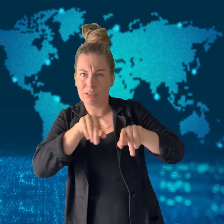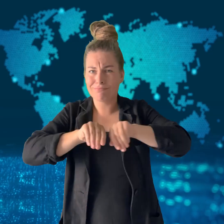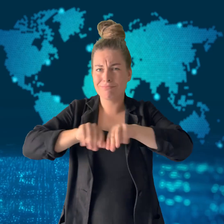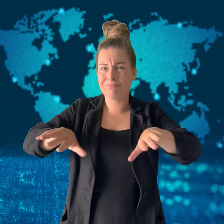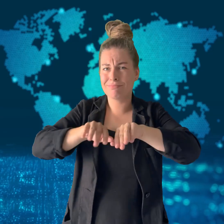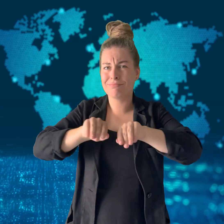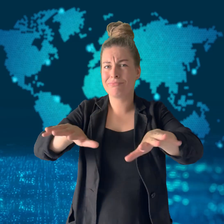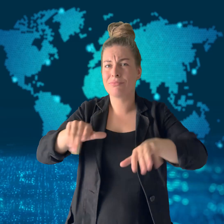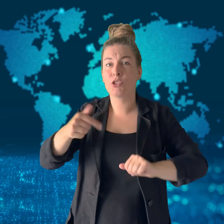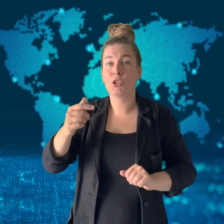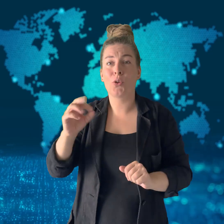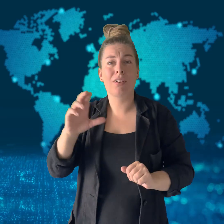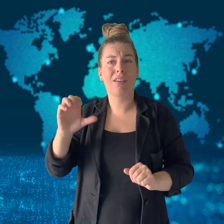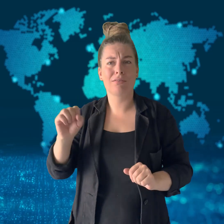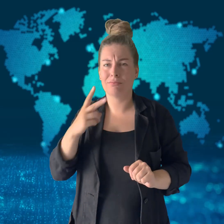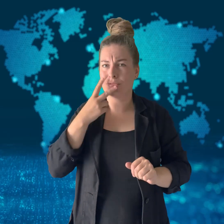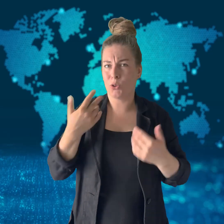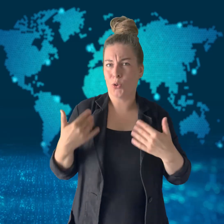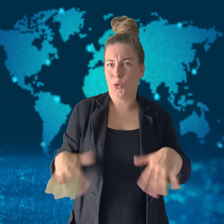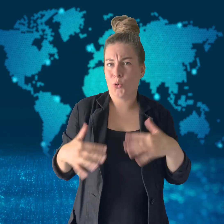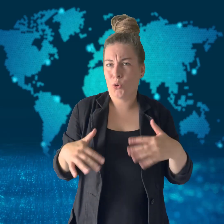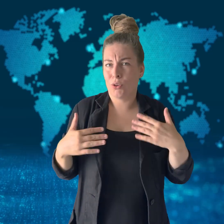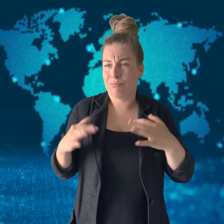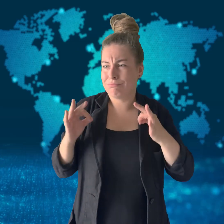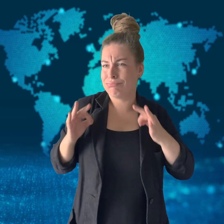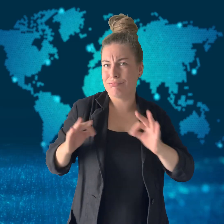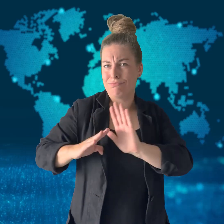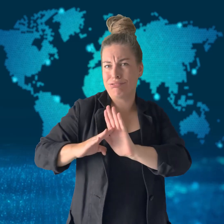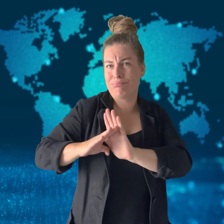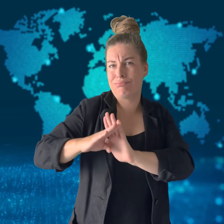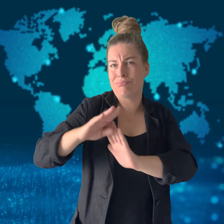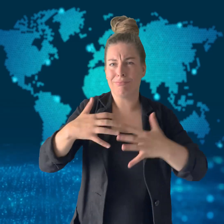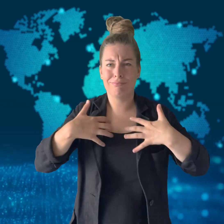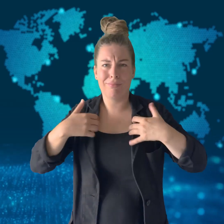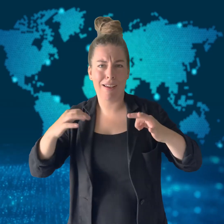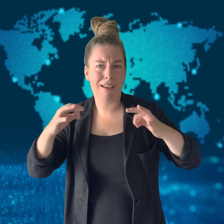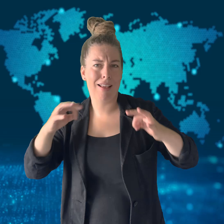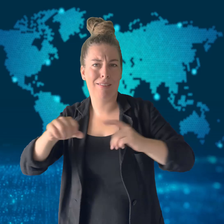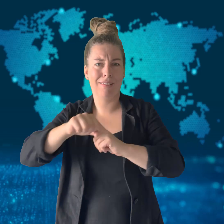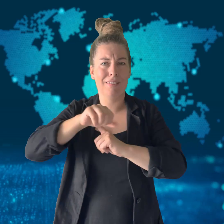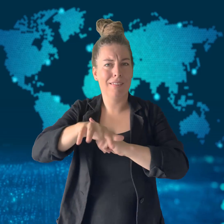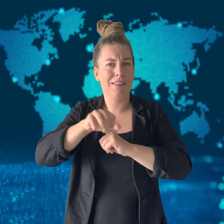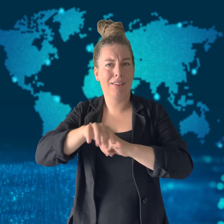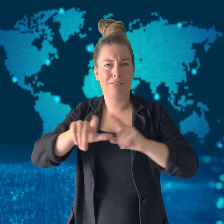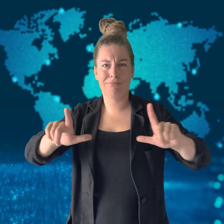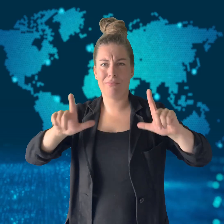Torres appeared to be a successful career wellness influencer,